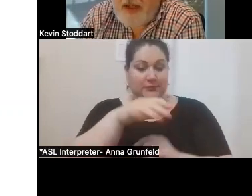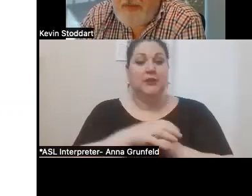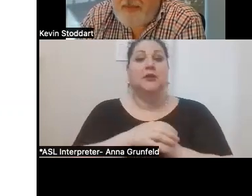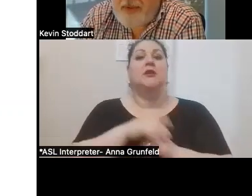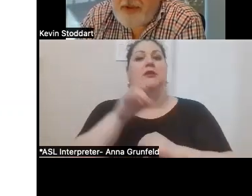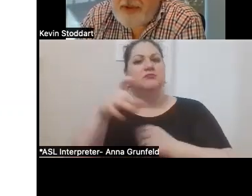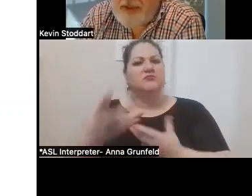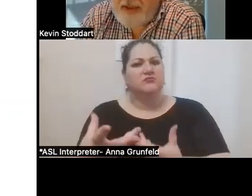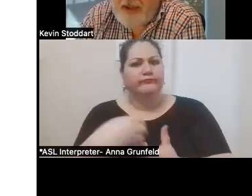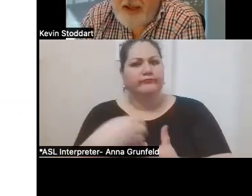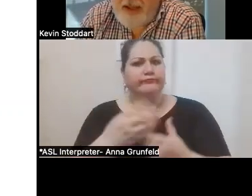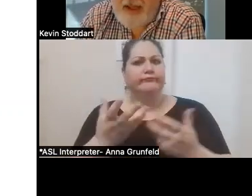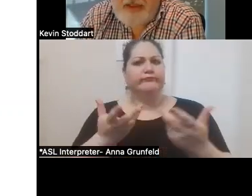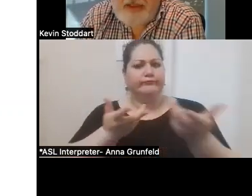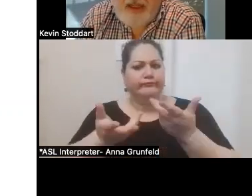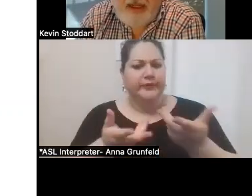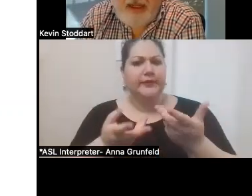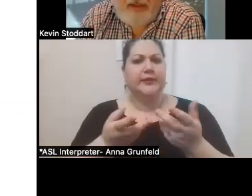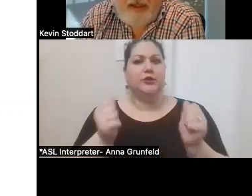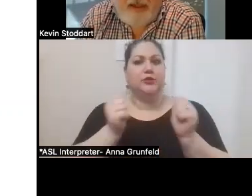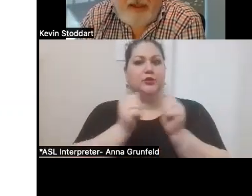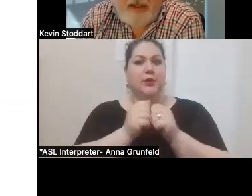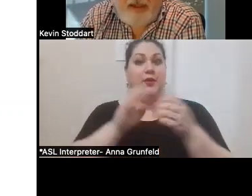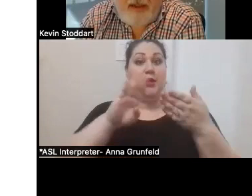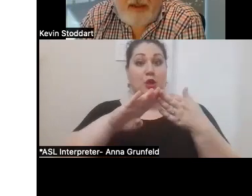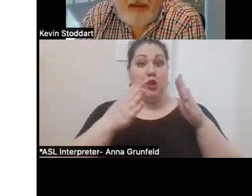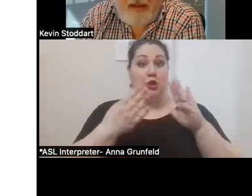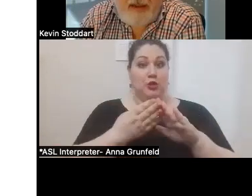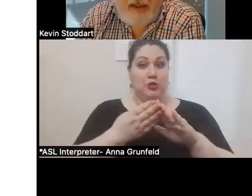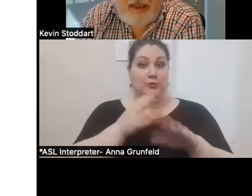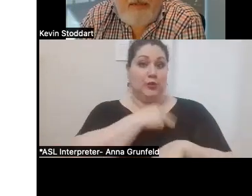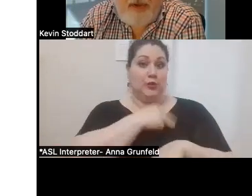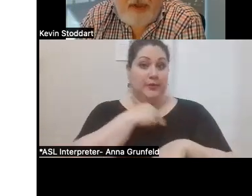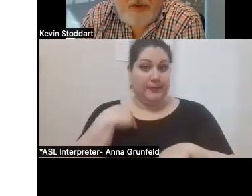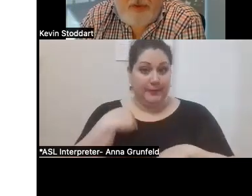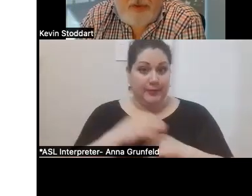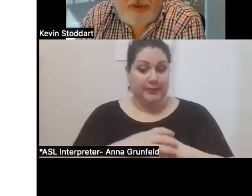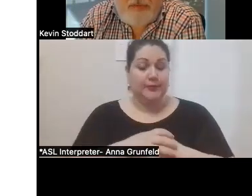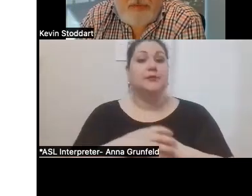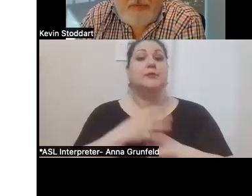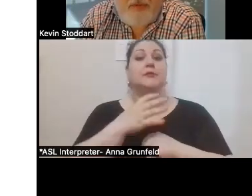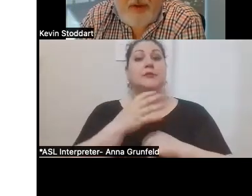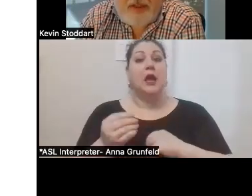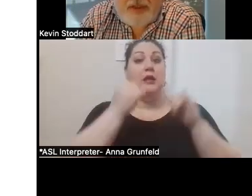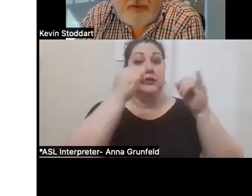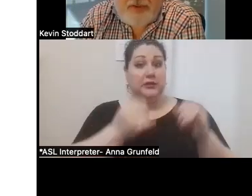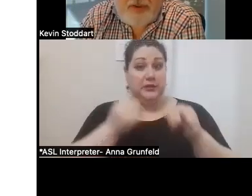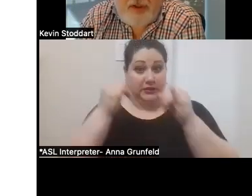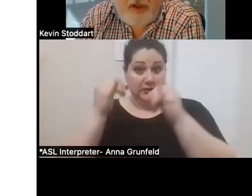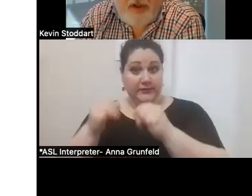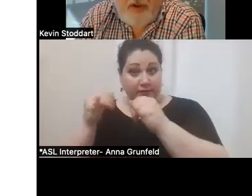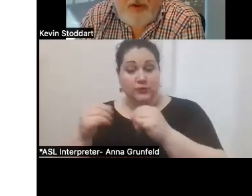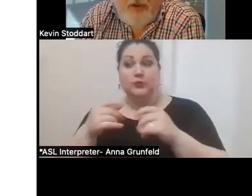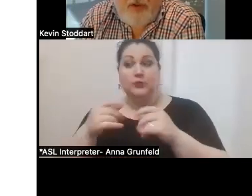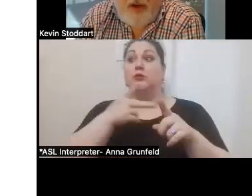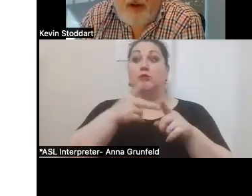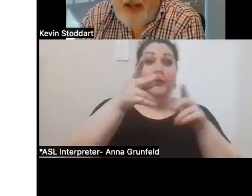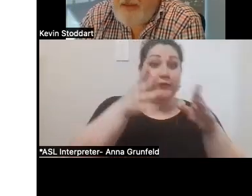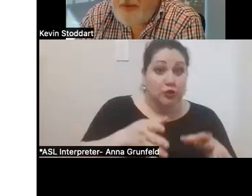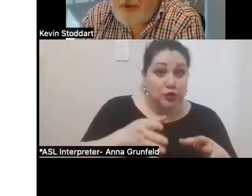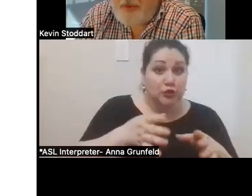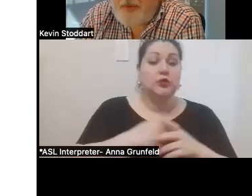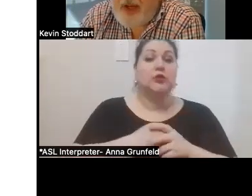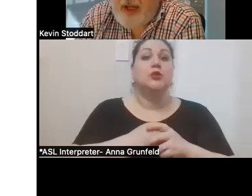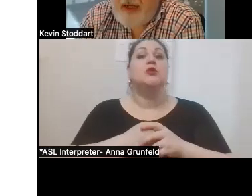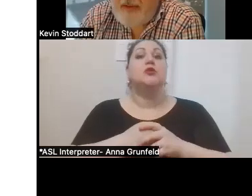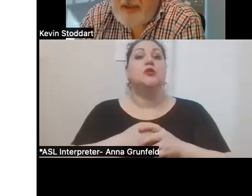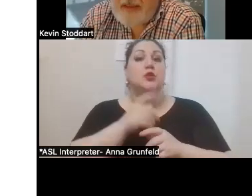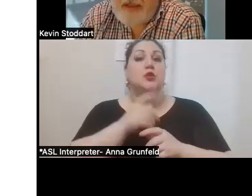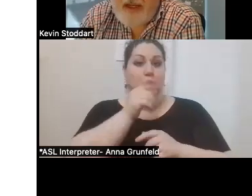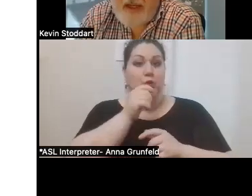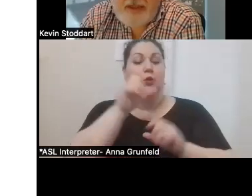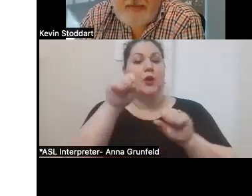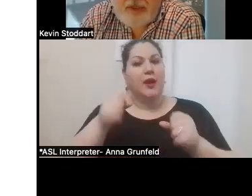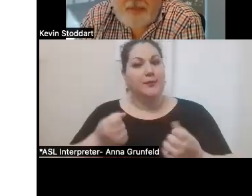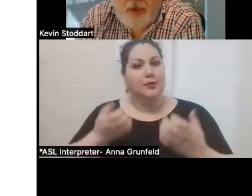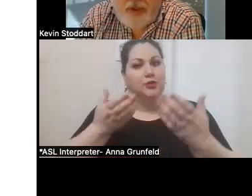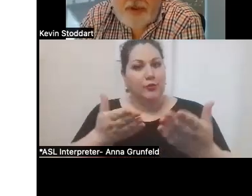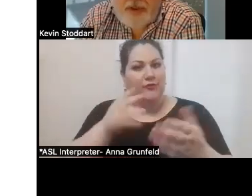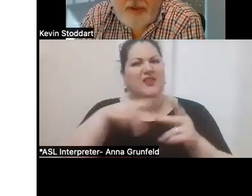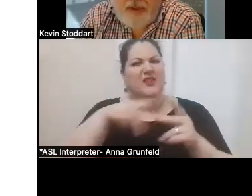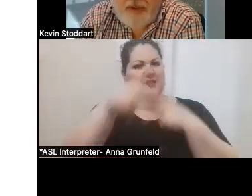members and individuals, professionals, who are able to provide these kinds of supports.